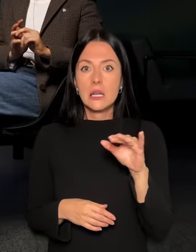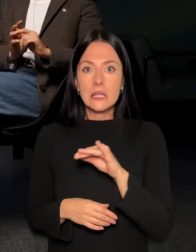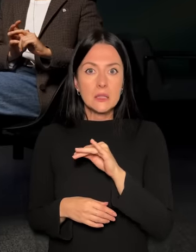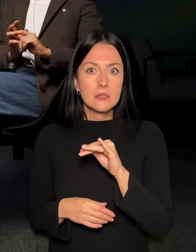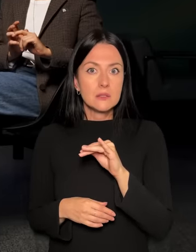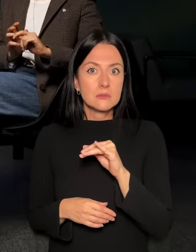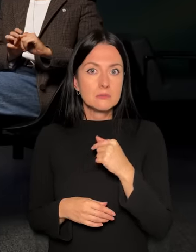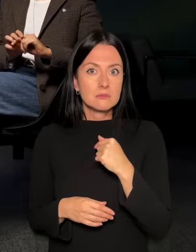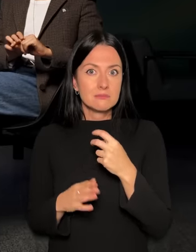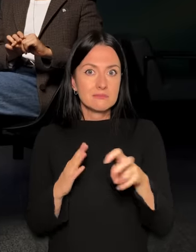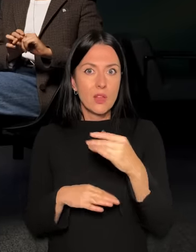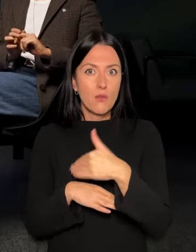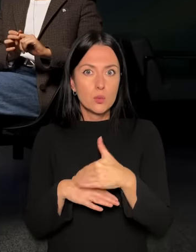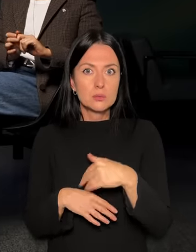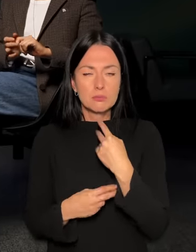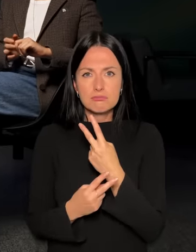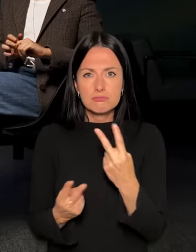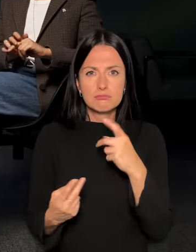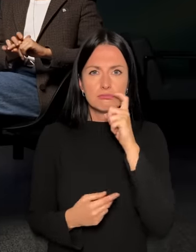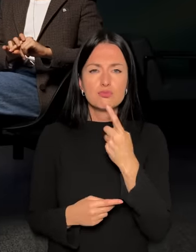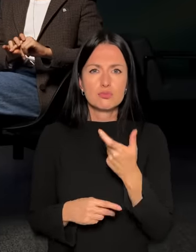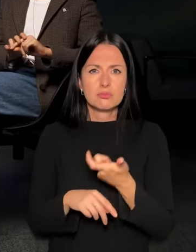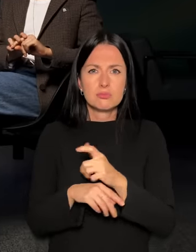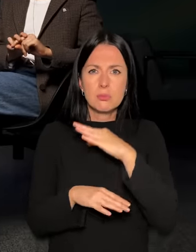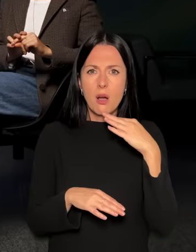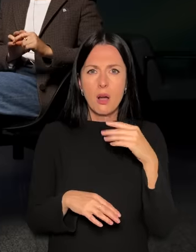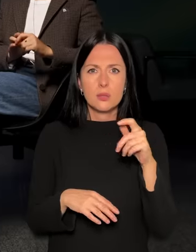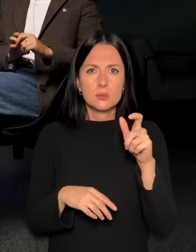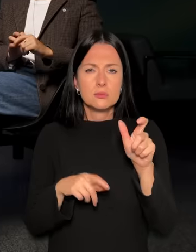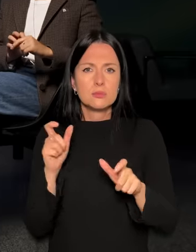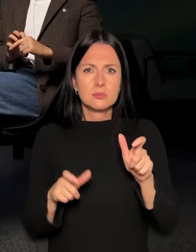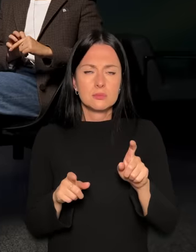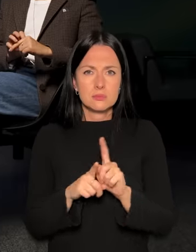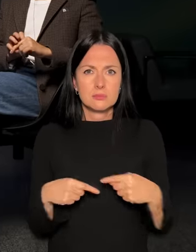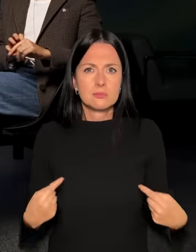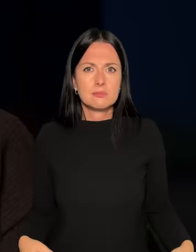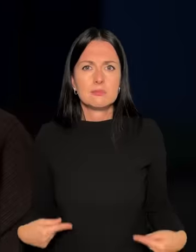and I see so many people in wheelchairs, and I don't understand why.